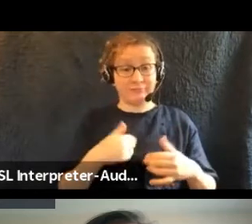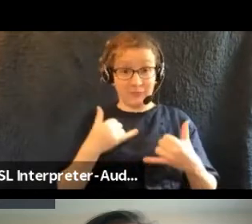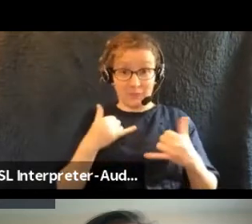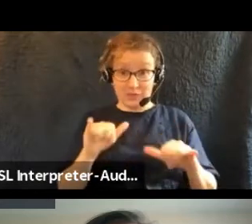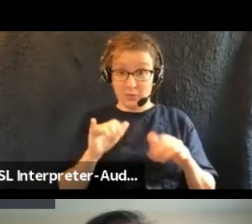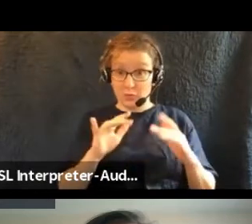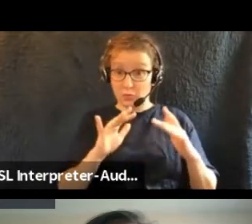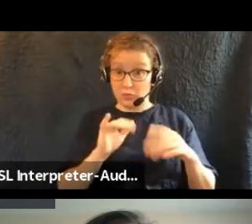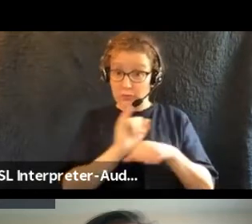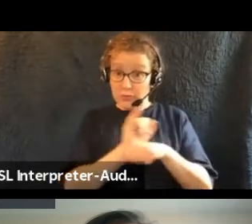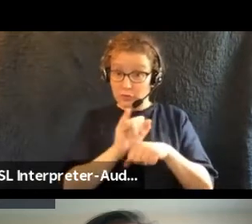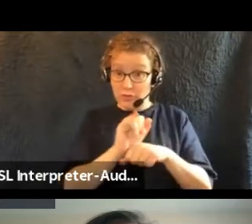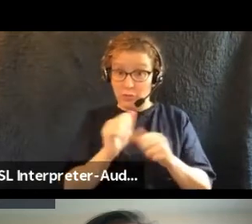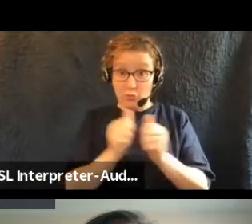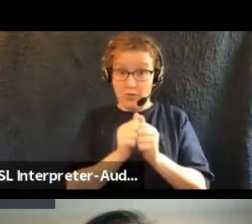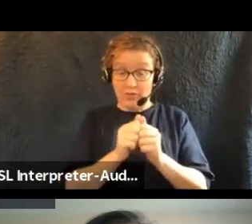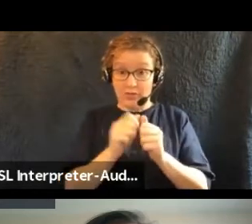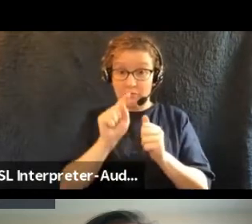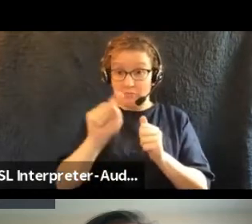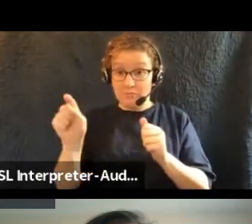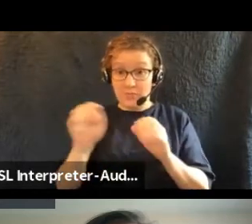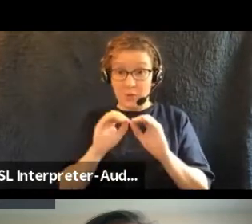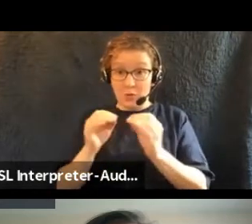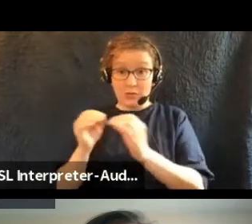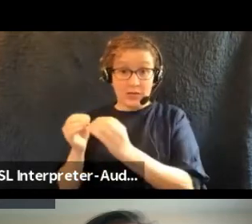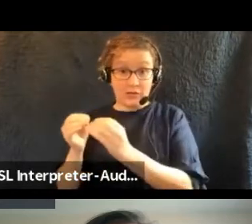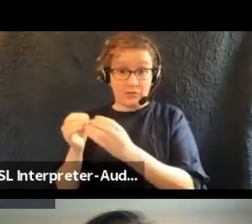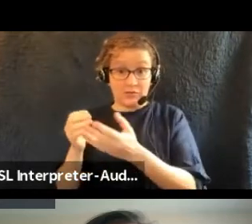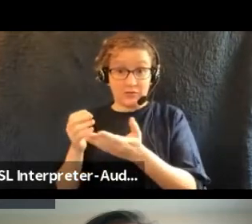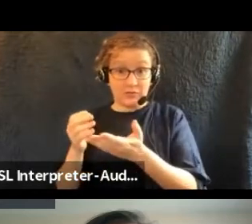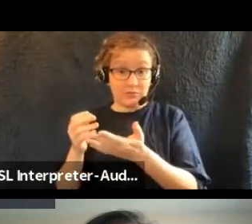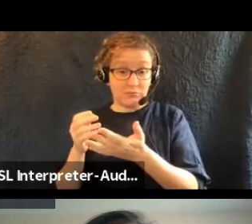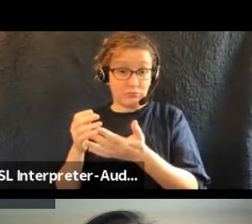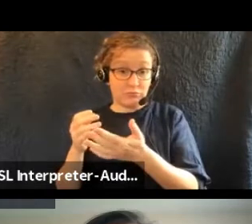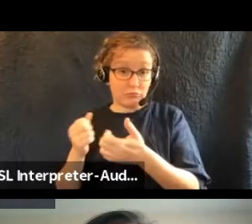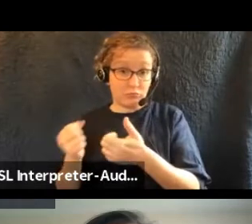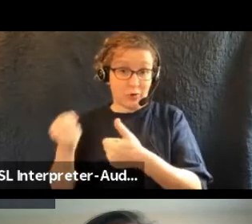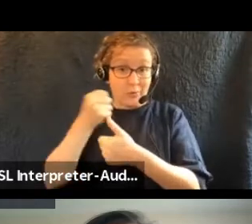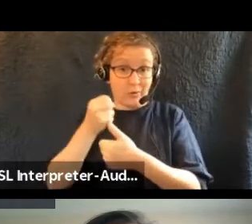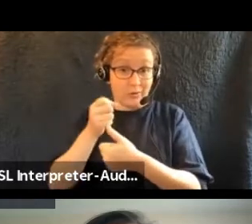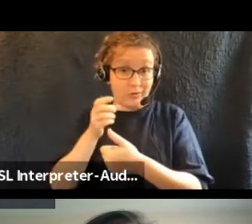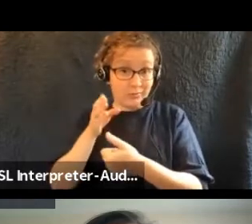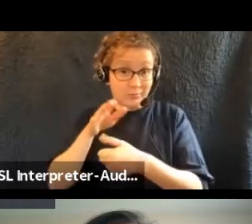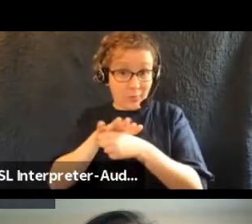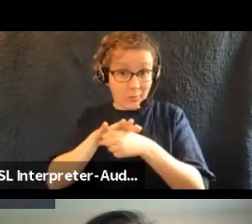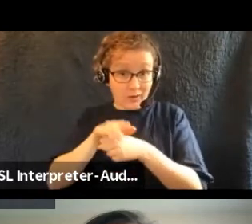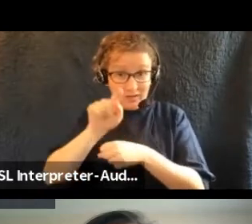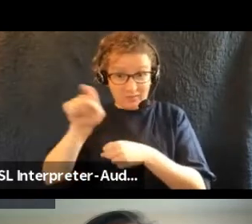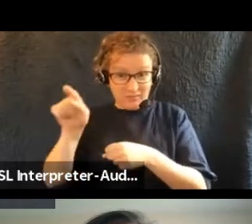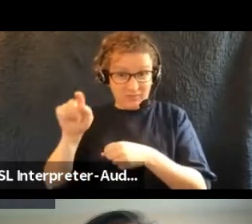with some of the organizations that are primarily located in those spaces?